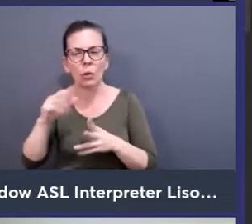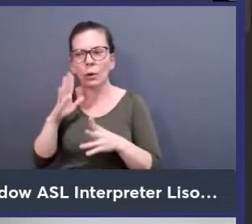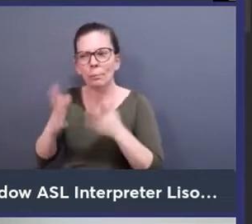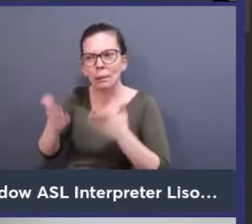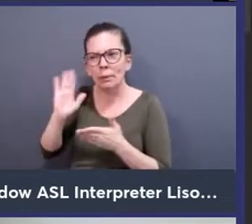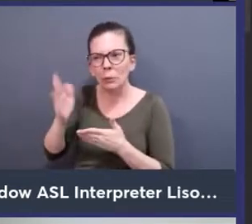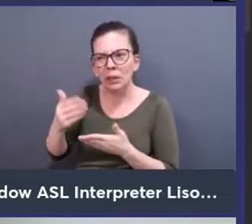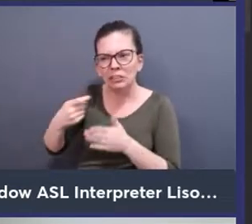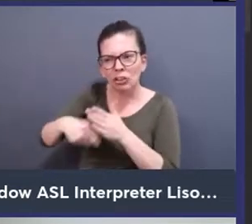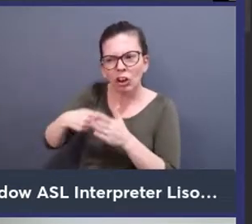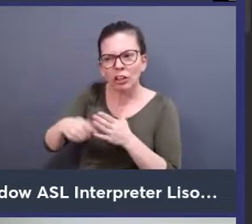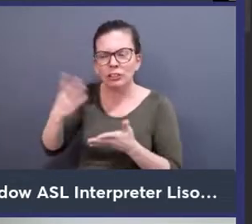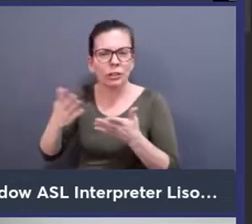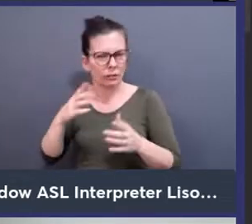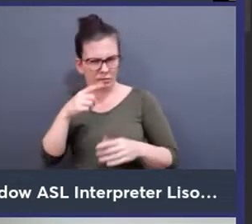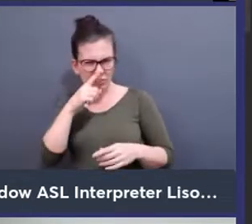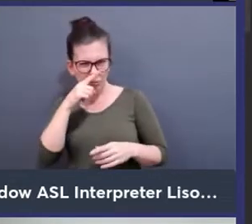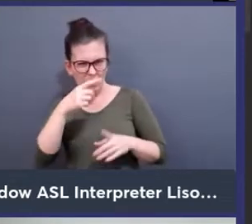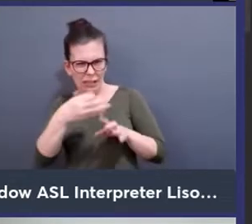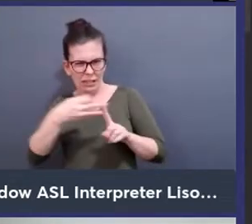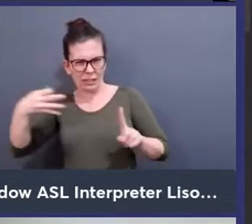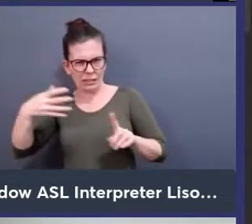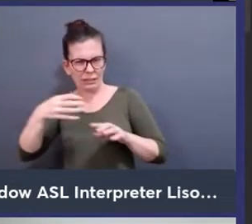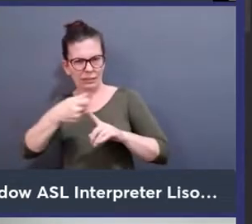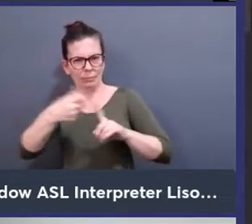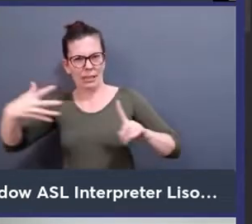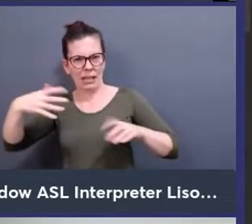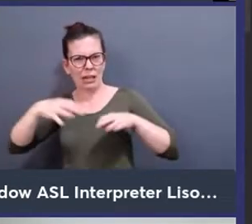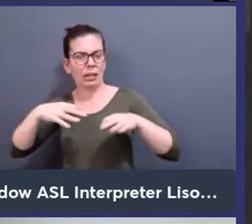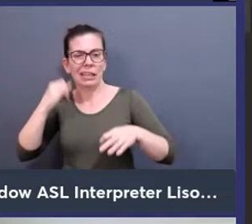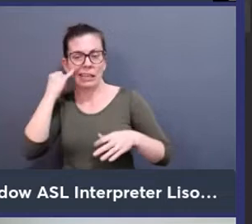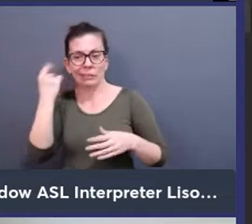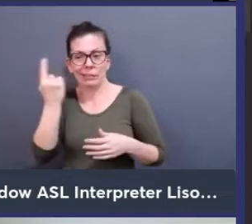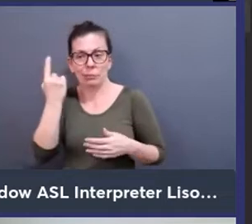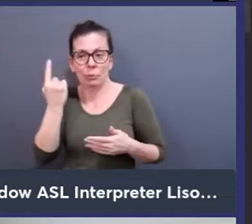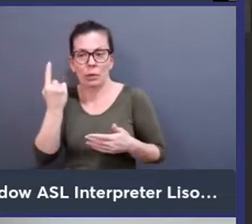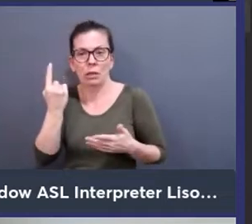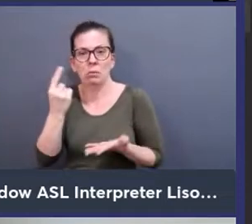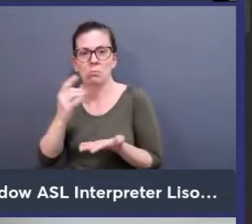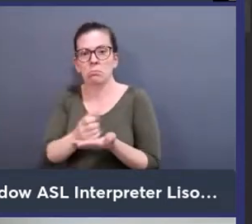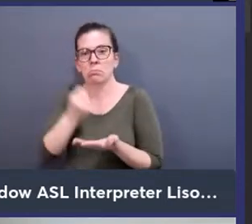could you tell us a little bit about what somebody that takes advantage of the free tier would be able